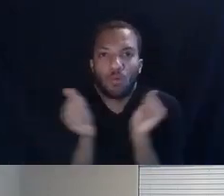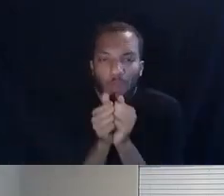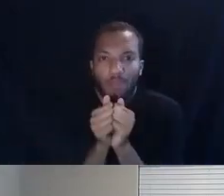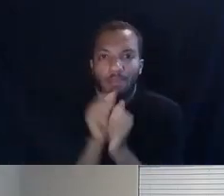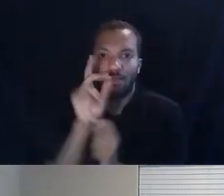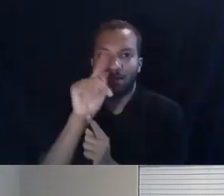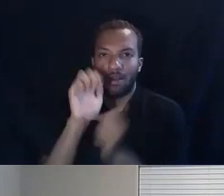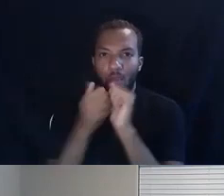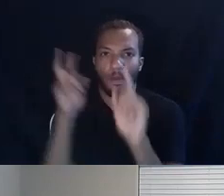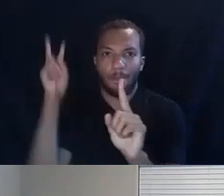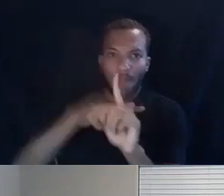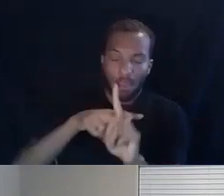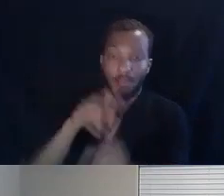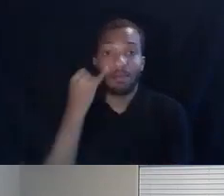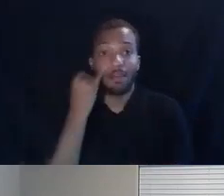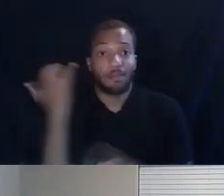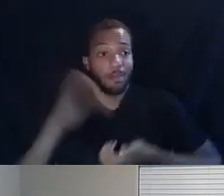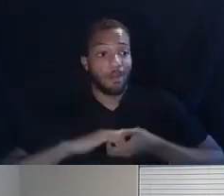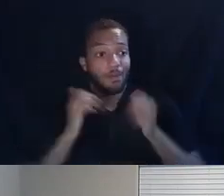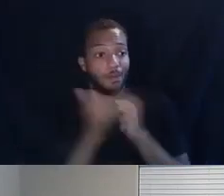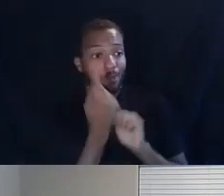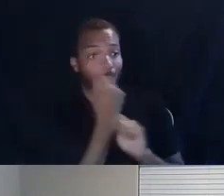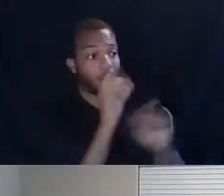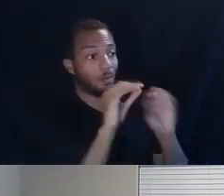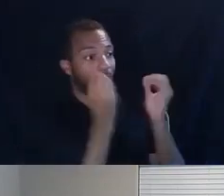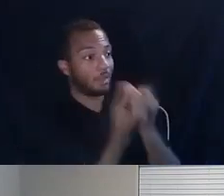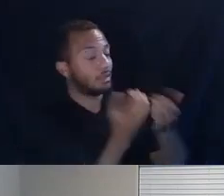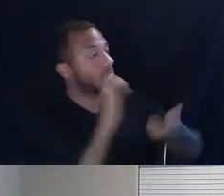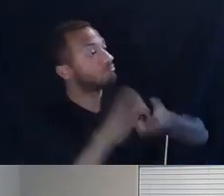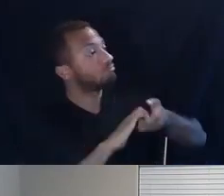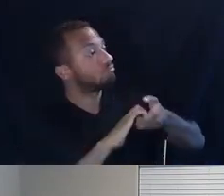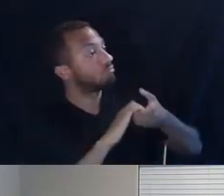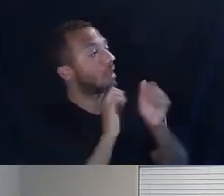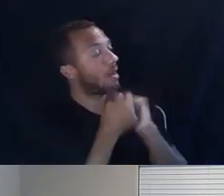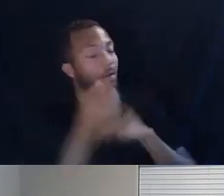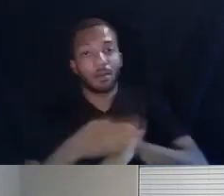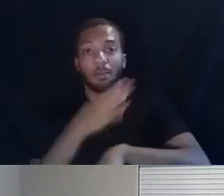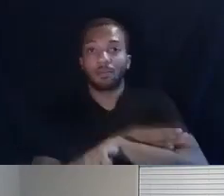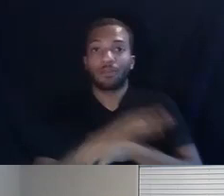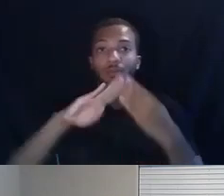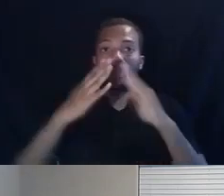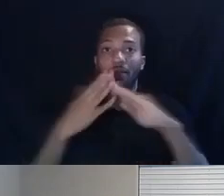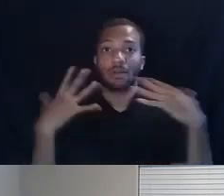for specific initiatives or projects to improve community health. But there are complexities that create natural barriers